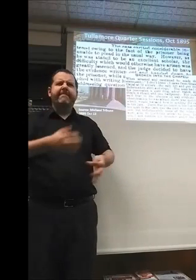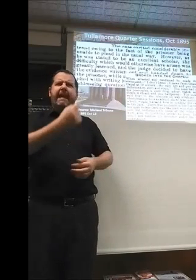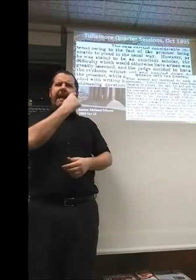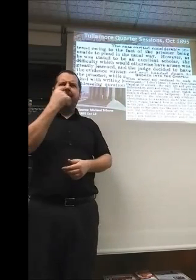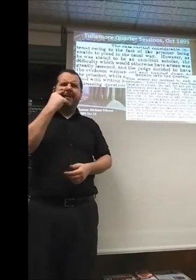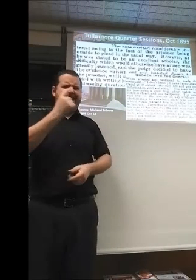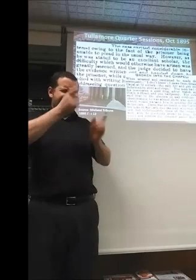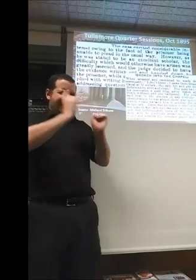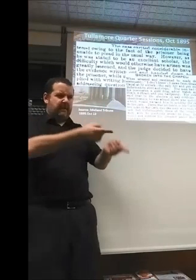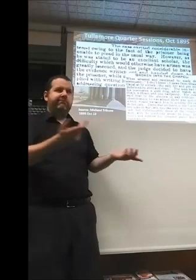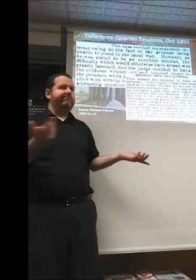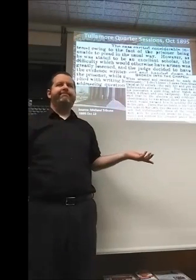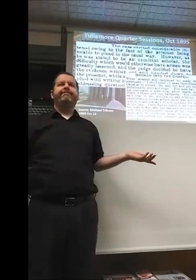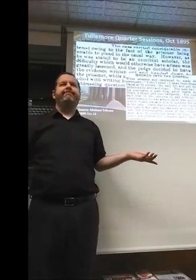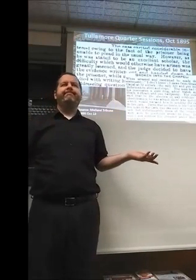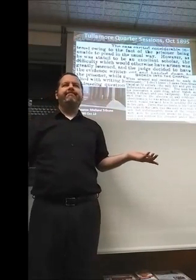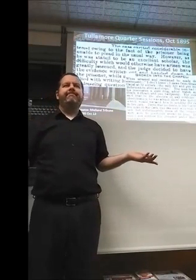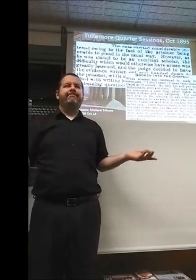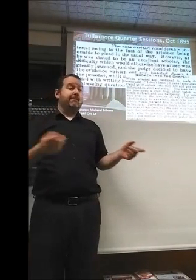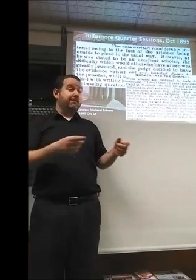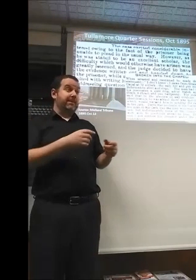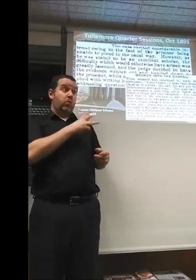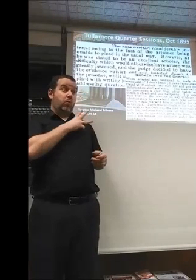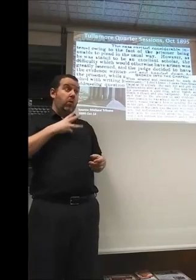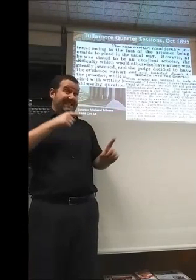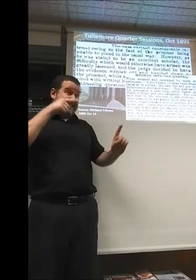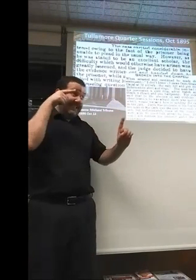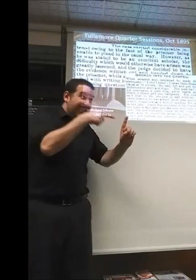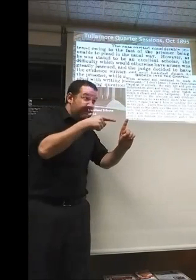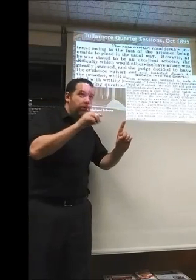So this is what happened.